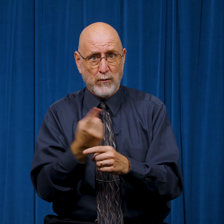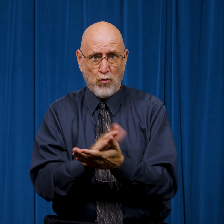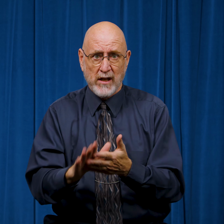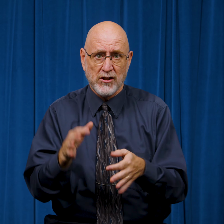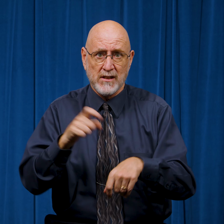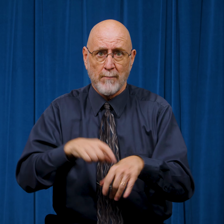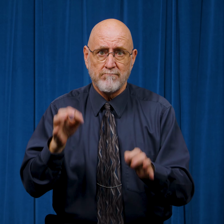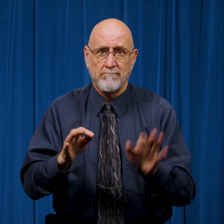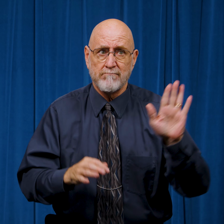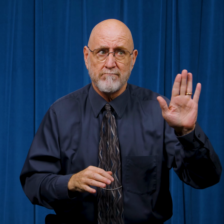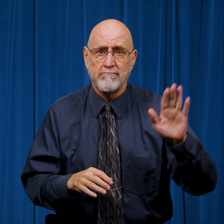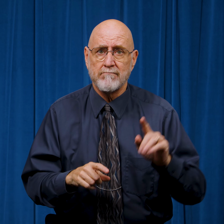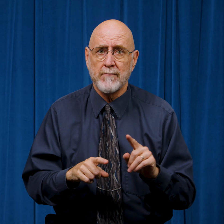But in considering the end,